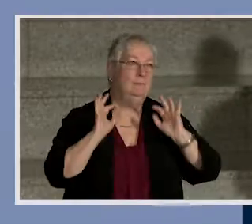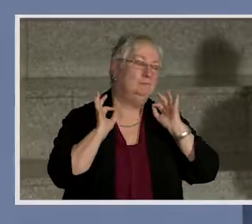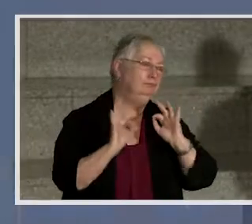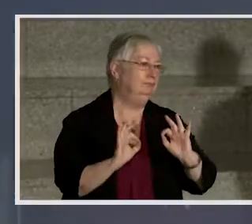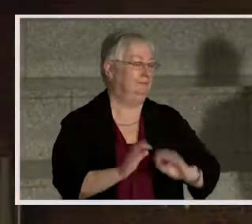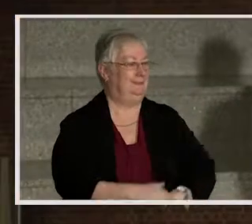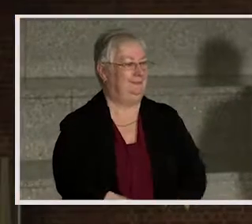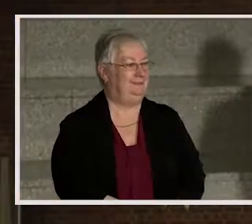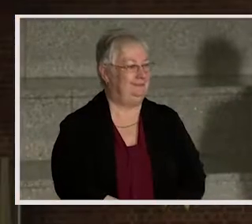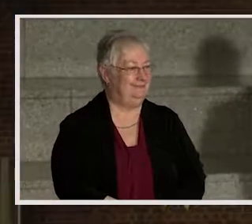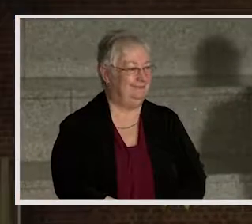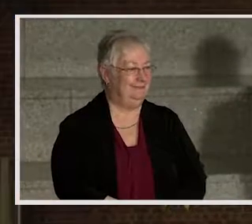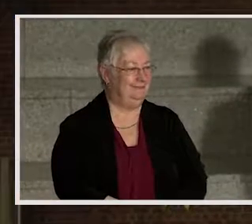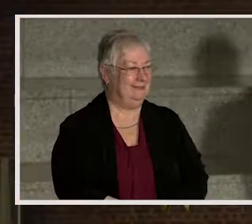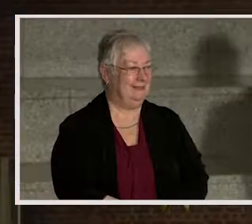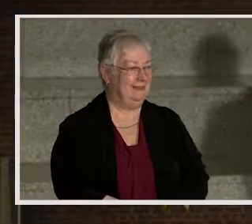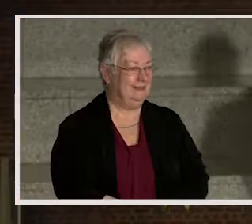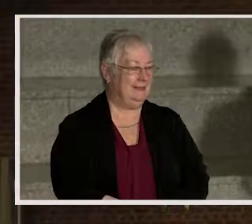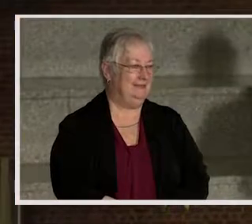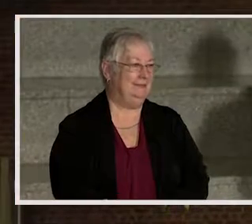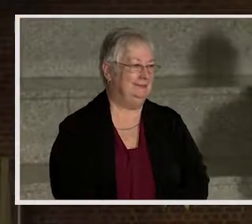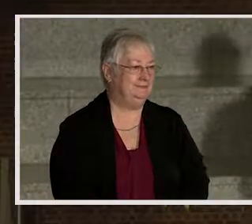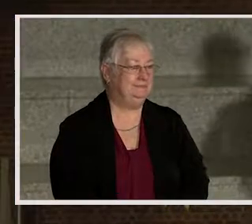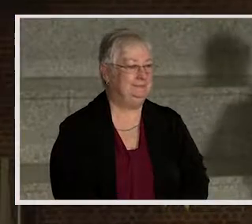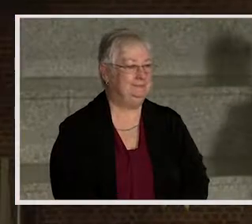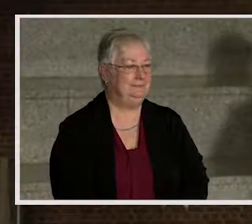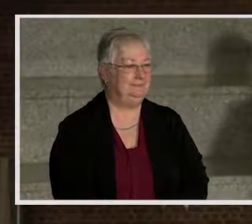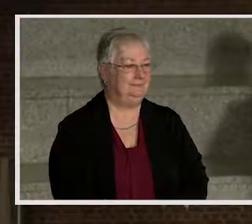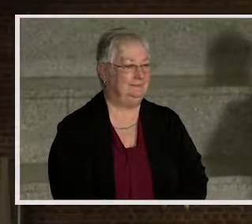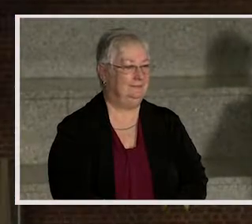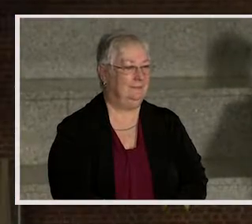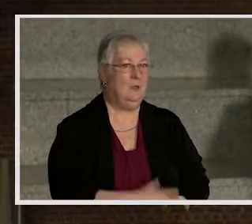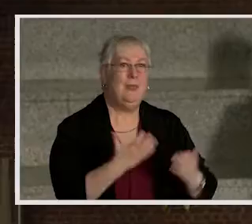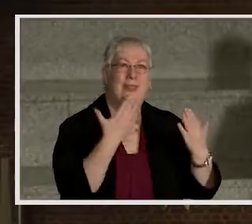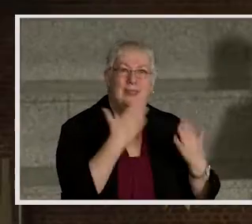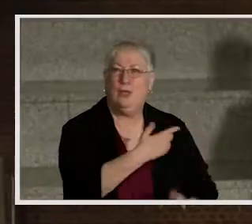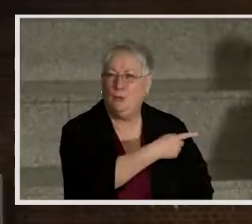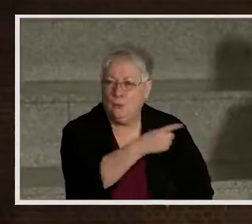I WANT TO THANK ALL OF YOU FOR BEING HERE AS WELL.